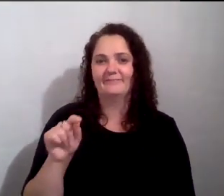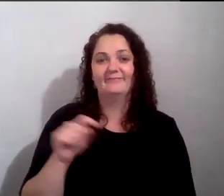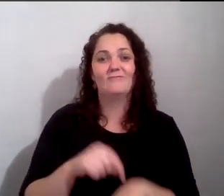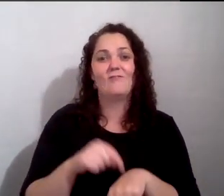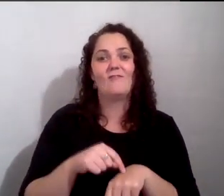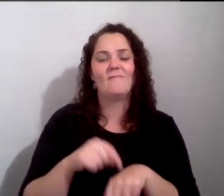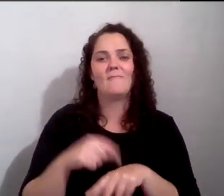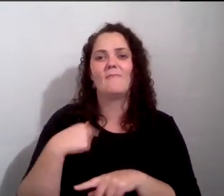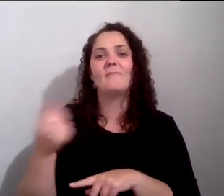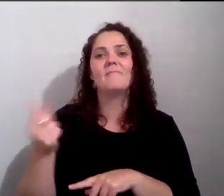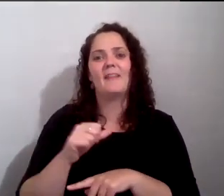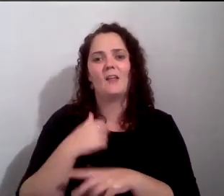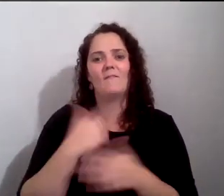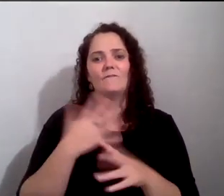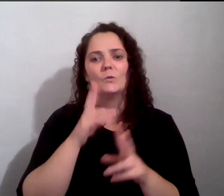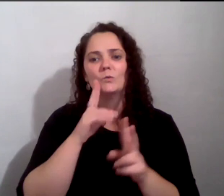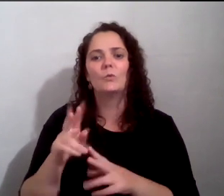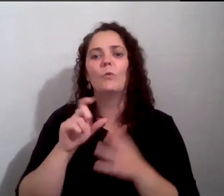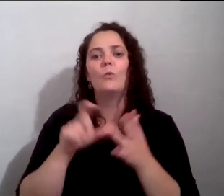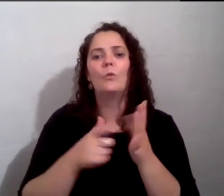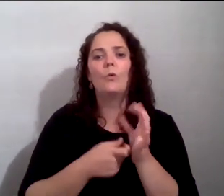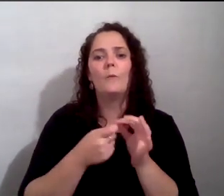and at the time I’d just come back from seeing